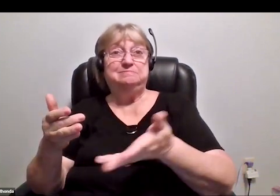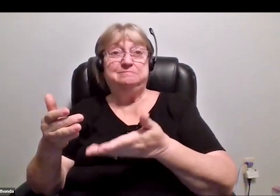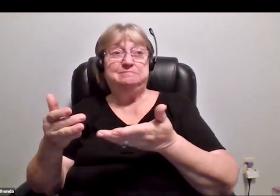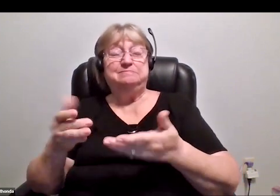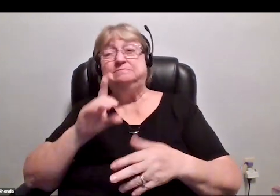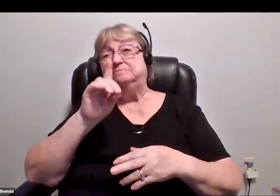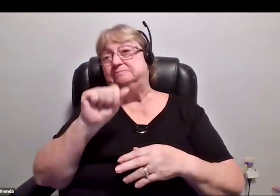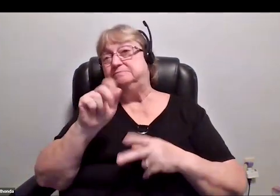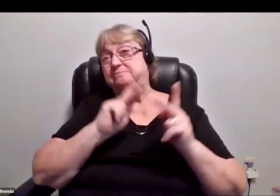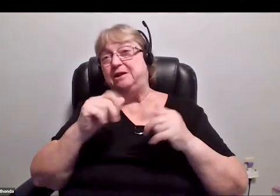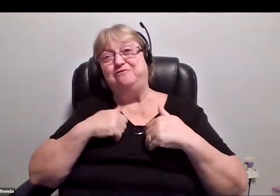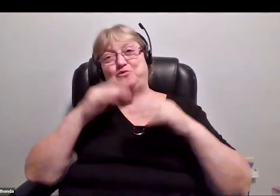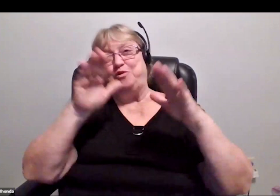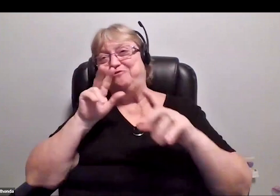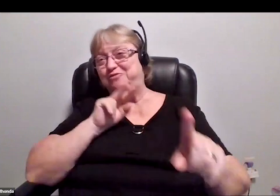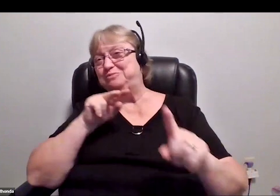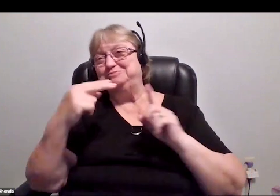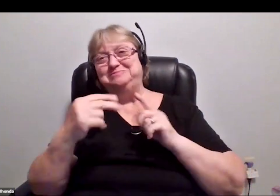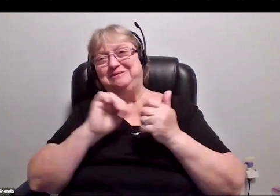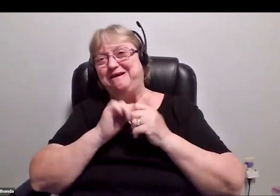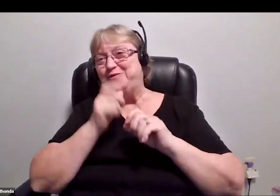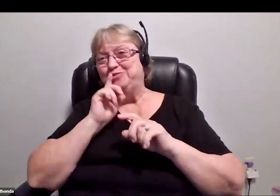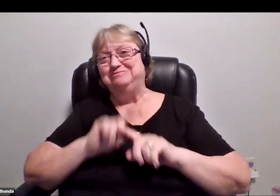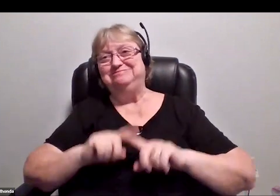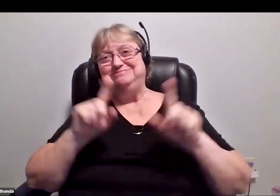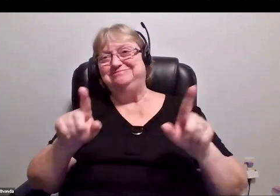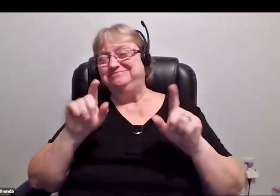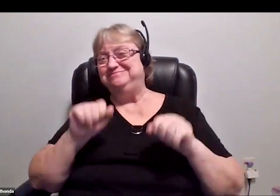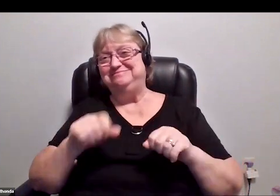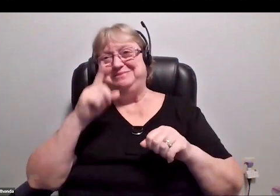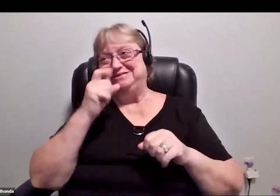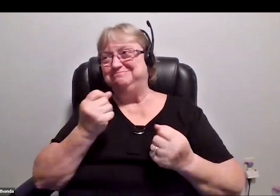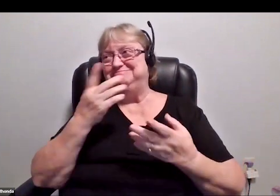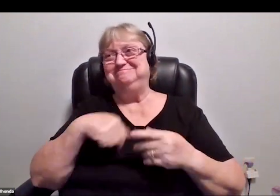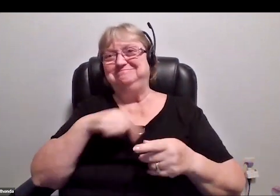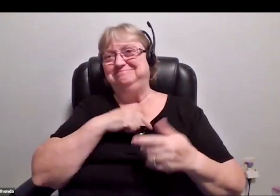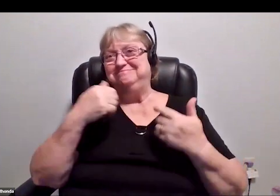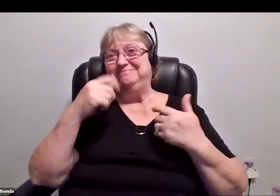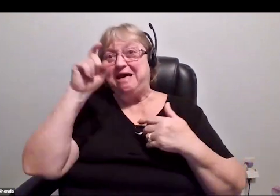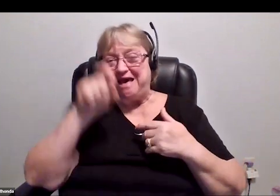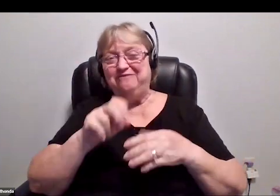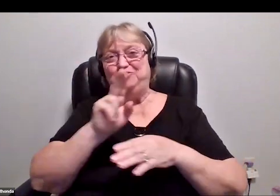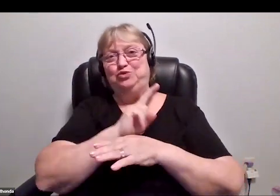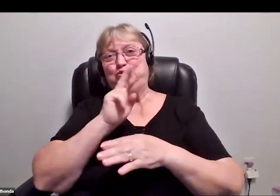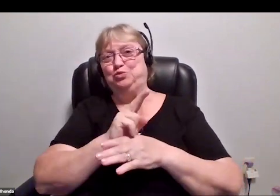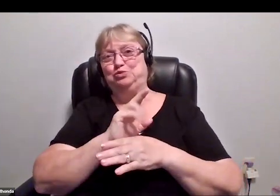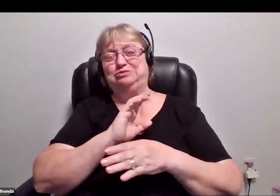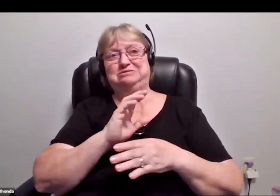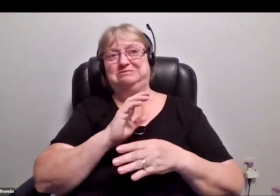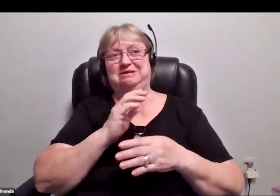wonderful perspectives on how things could be different because so many of us are having to use infrastructure differently already.